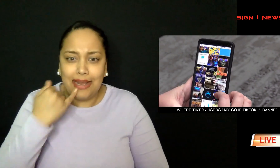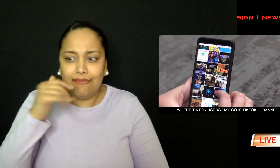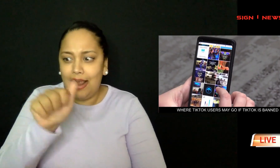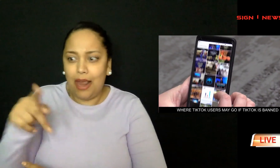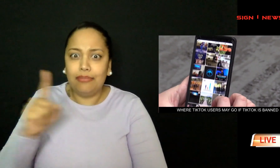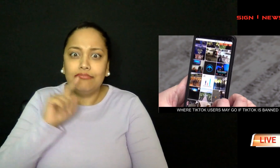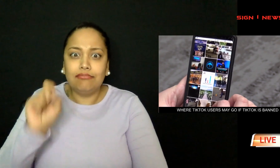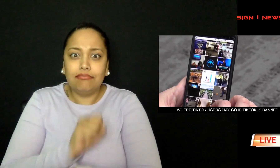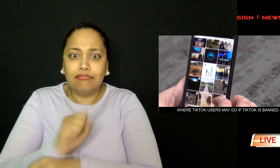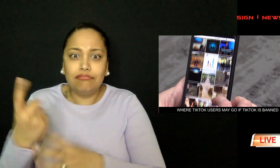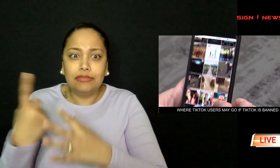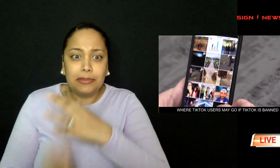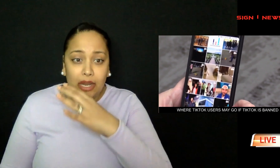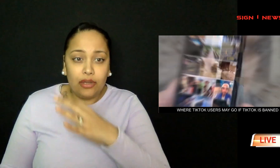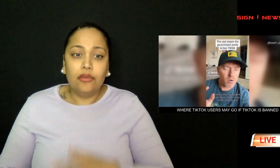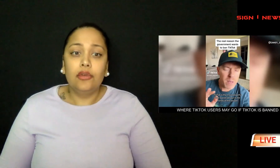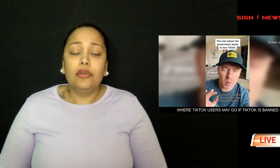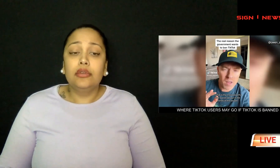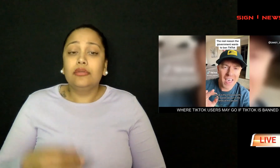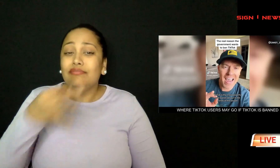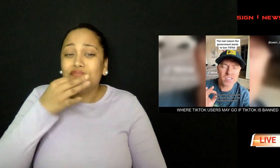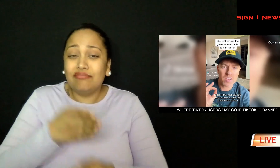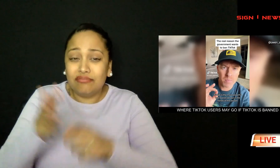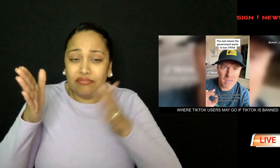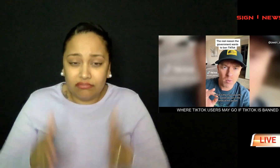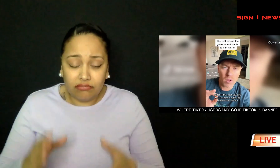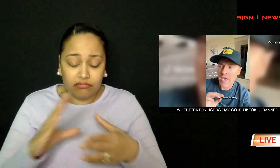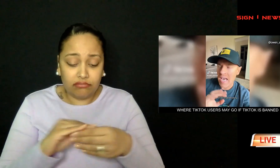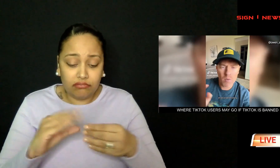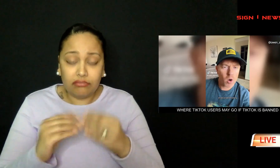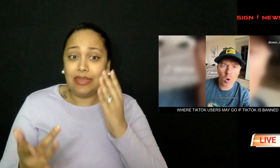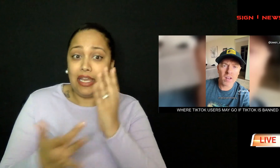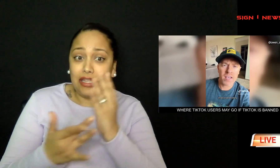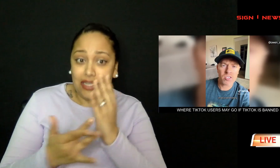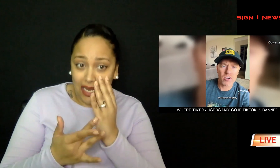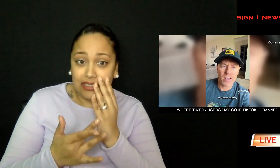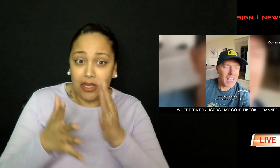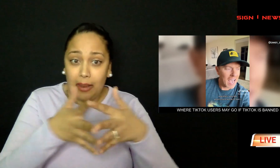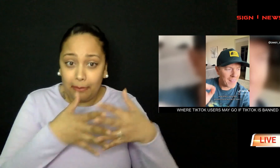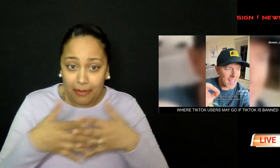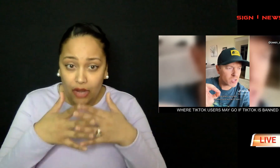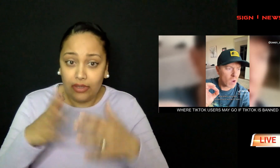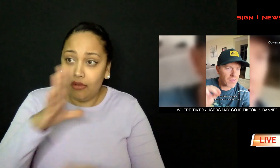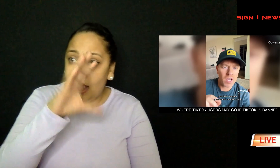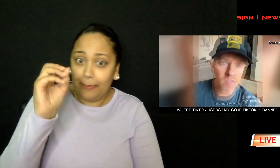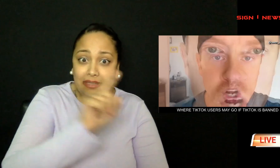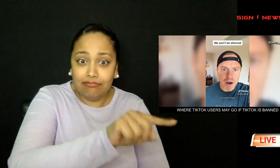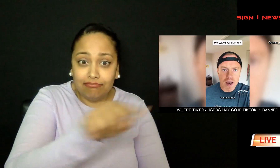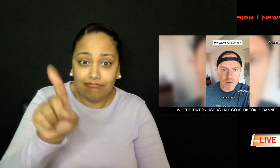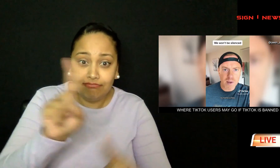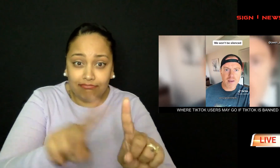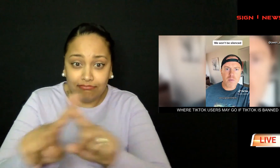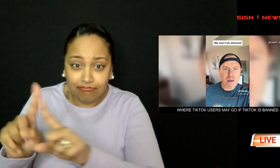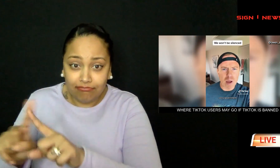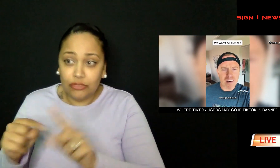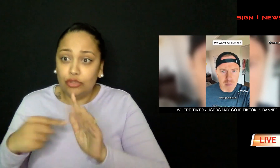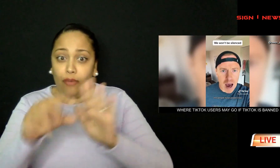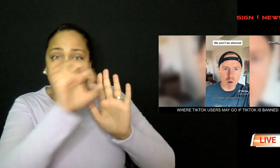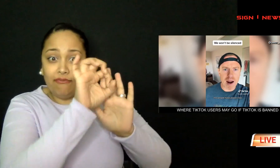those users go next if the app disappears experts say American tech companies with features